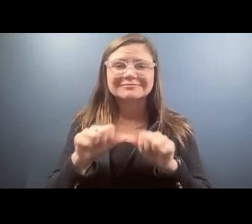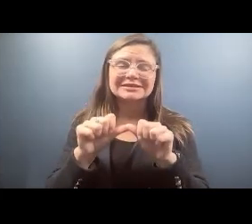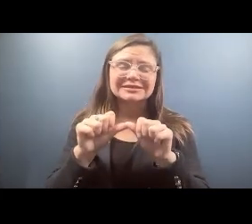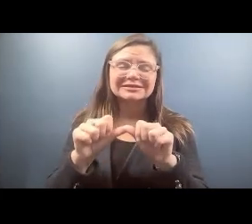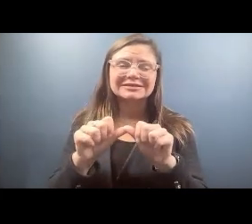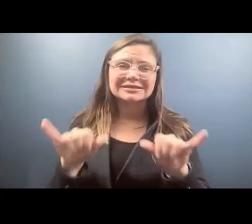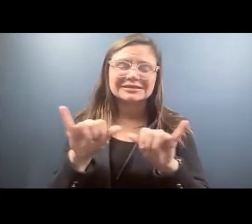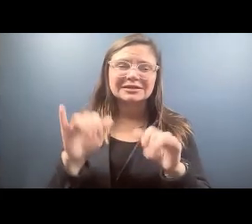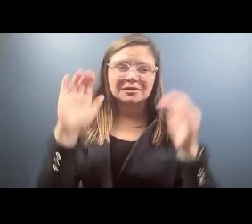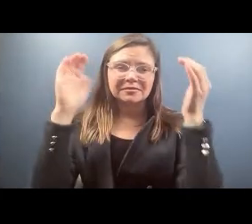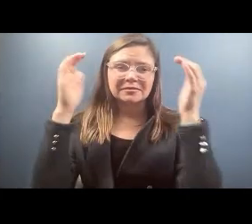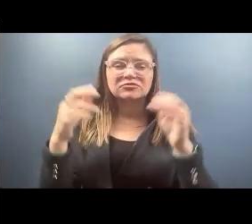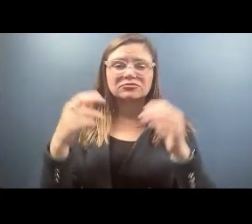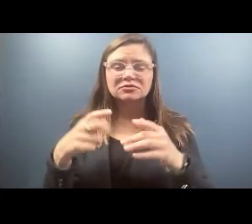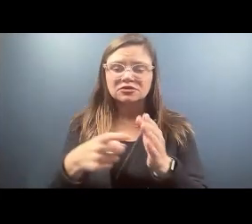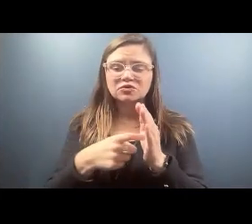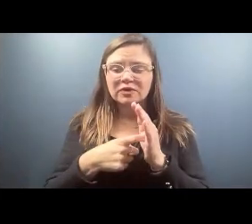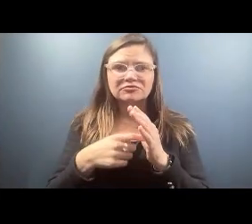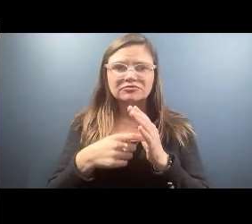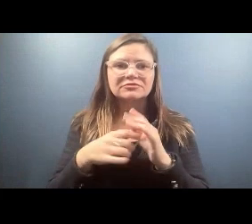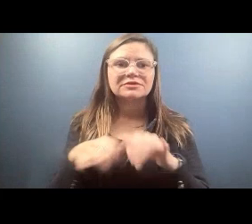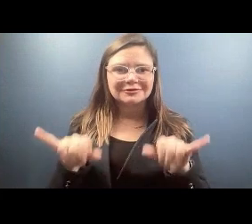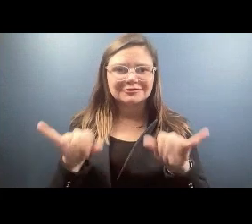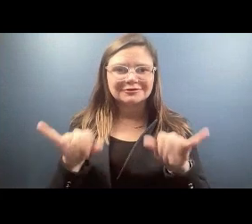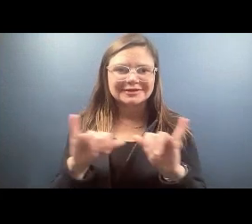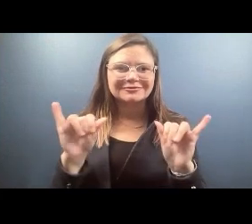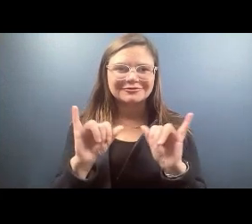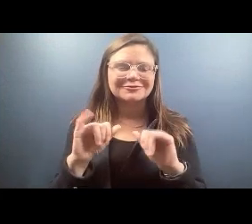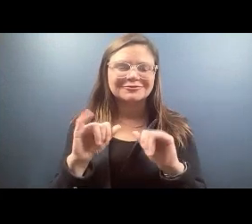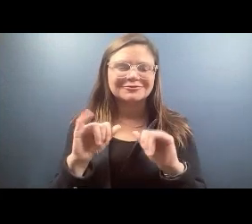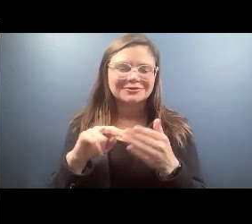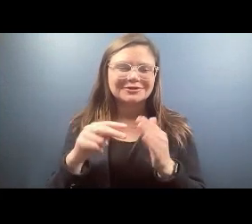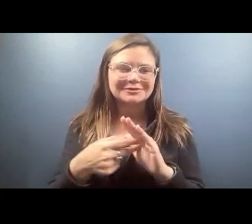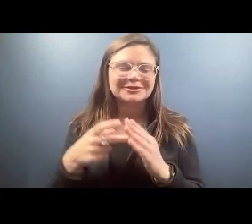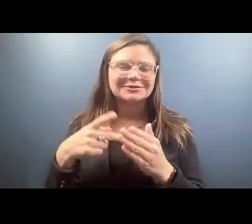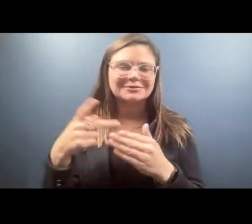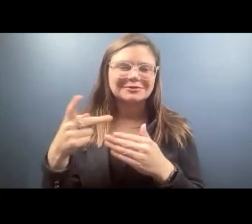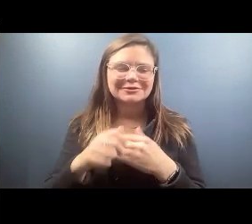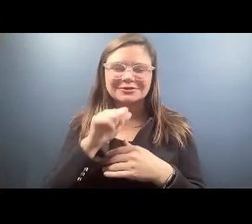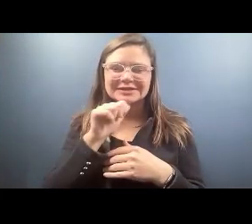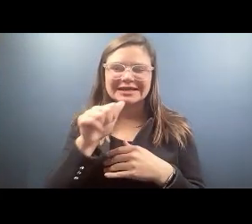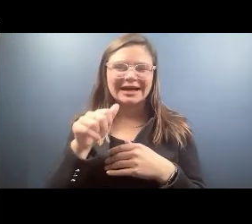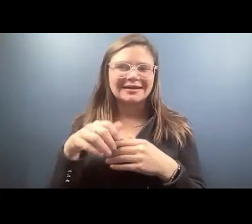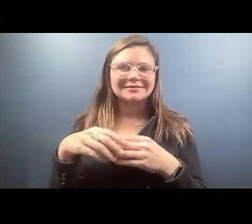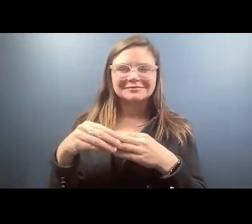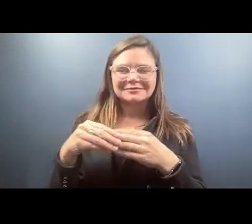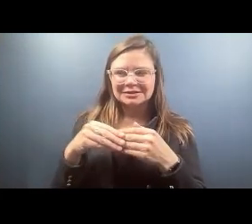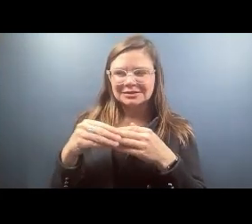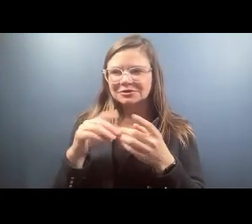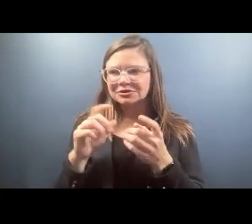requires standardization and that means these these programs aren't as flexible or customizable according to your needs.